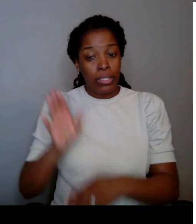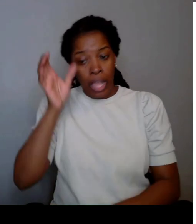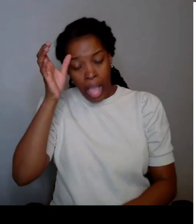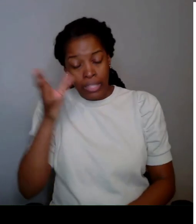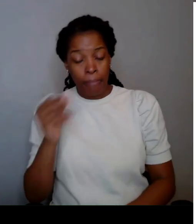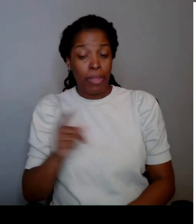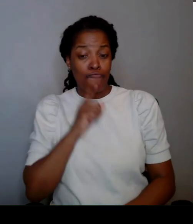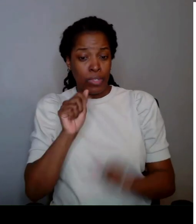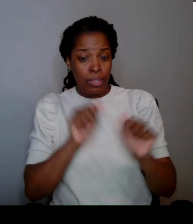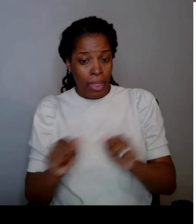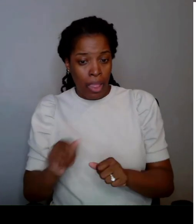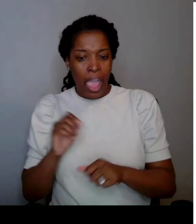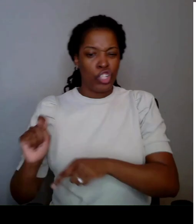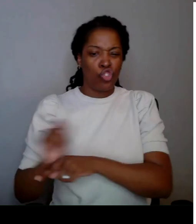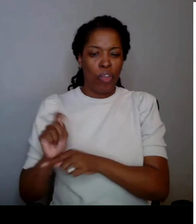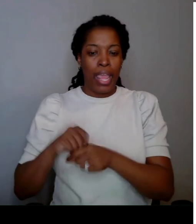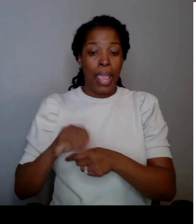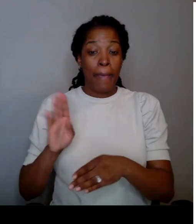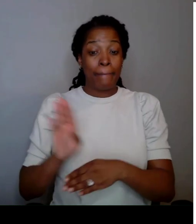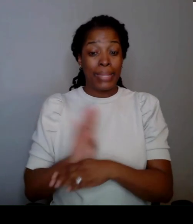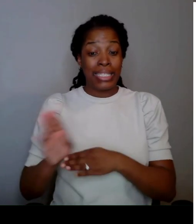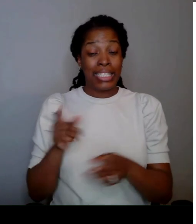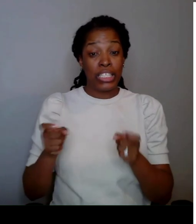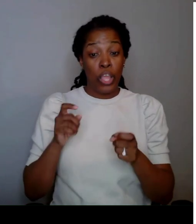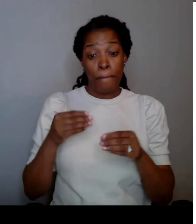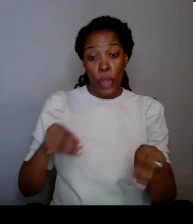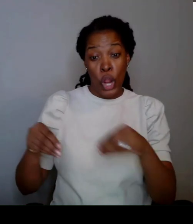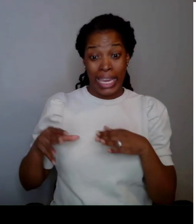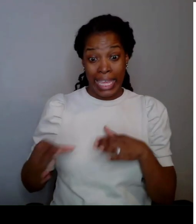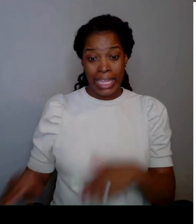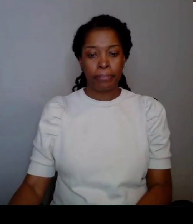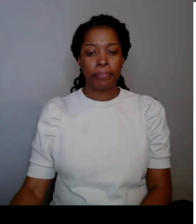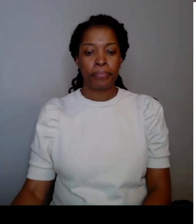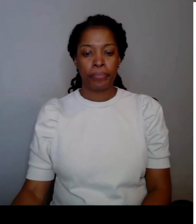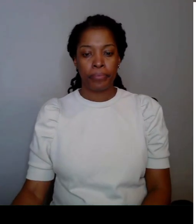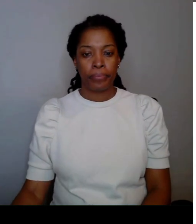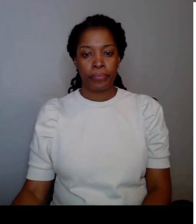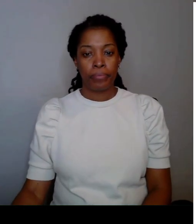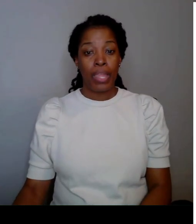Step 2 Business Concept and feasibility The next step is to develop your business